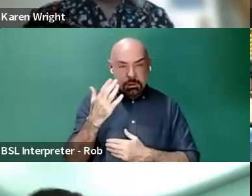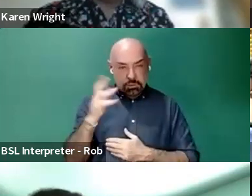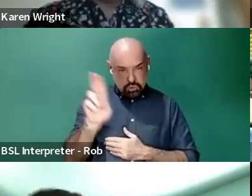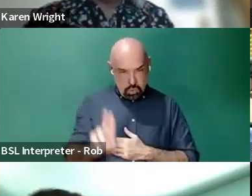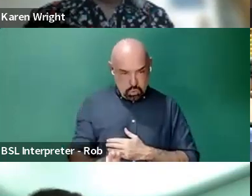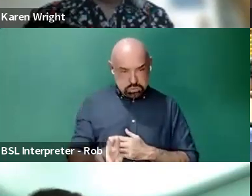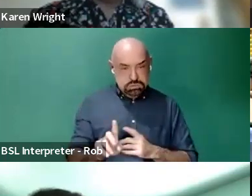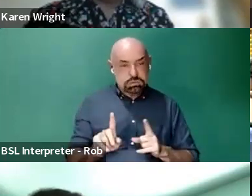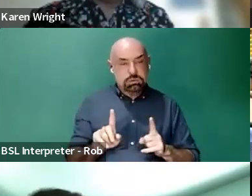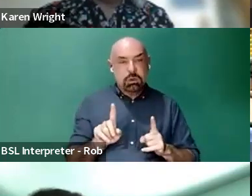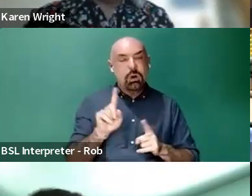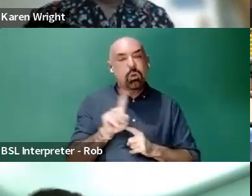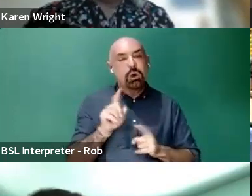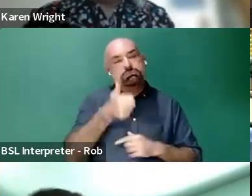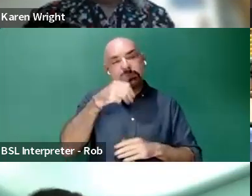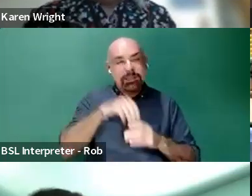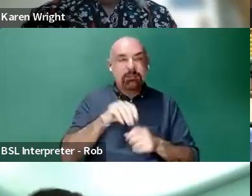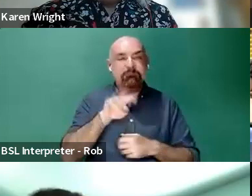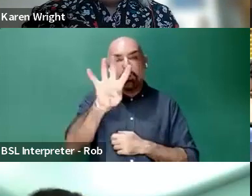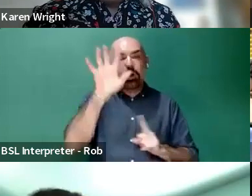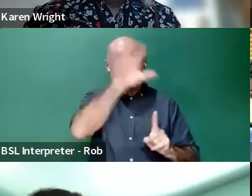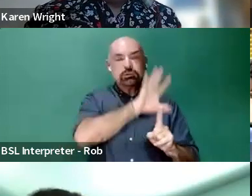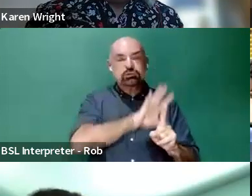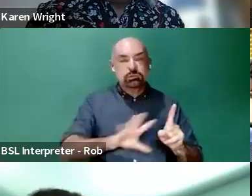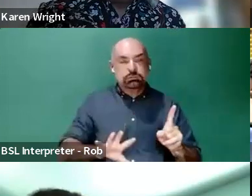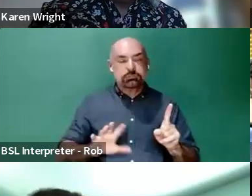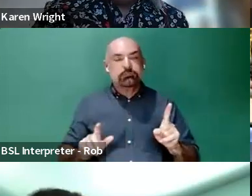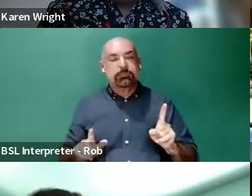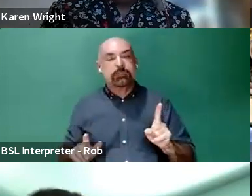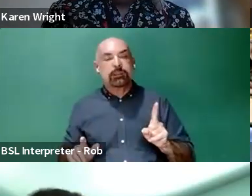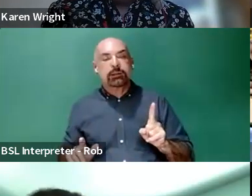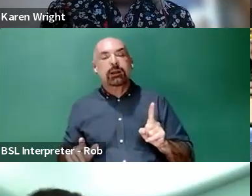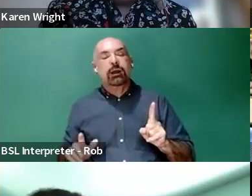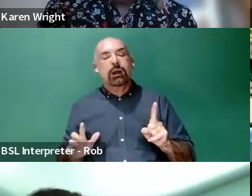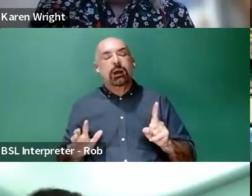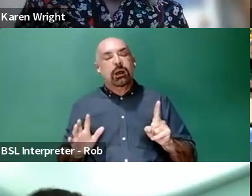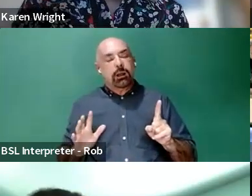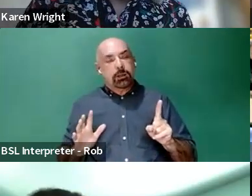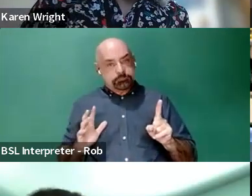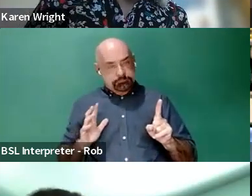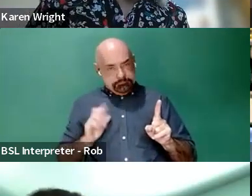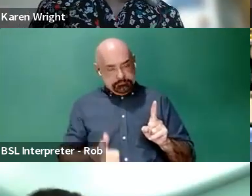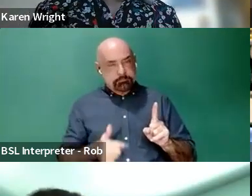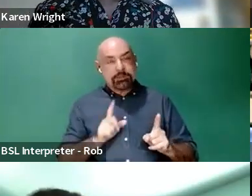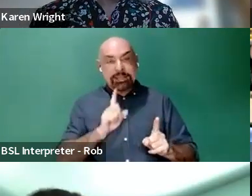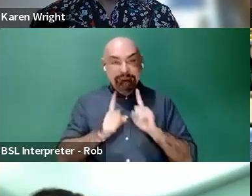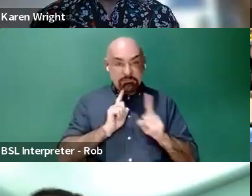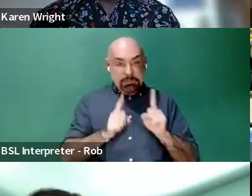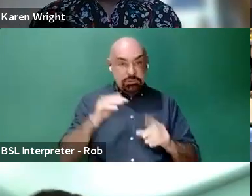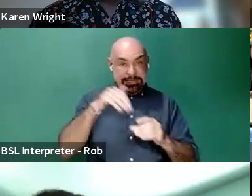Anything you'd like to add in? Well, with regards to the information that we put on about acoustic guidance,